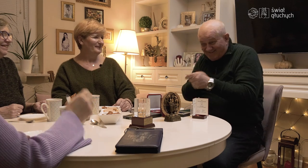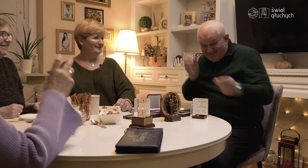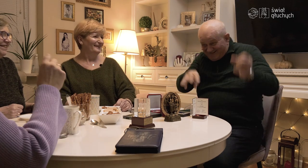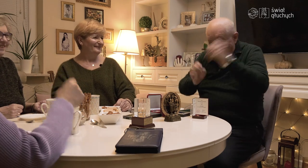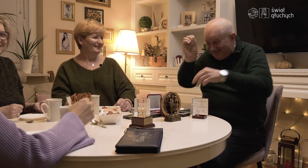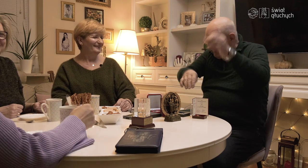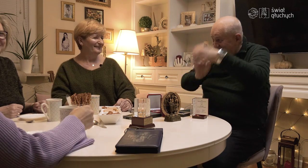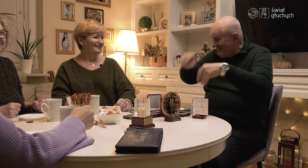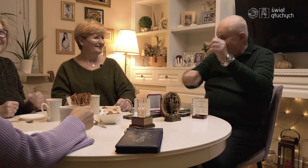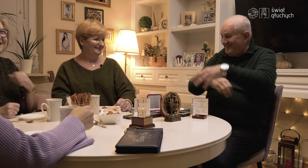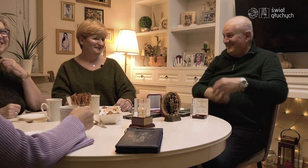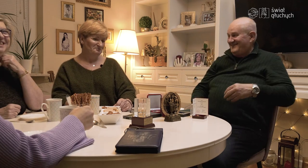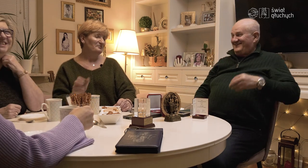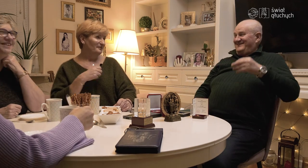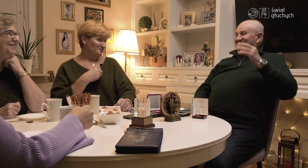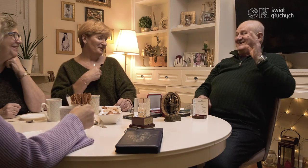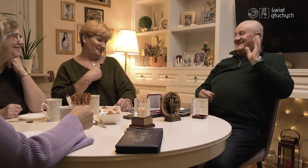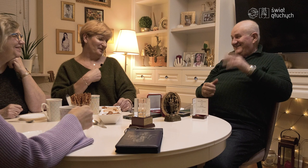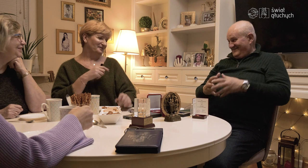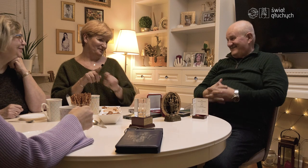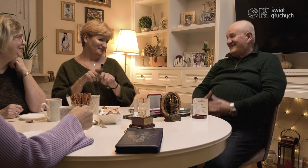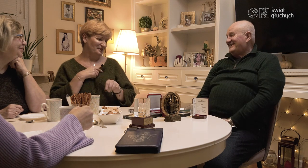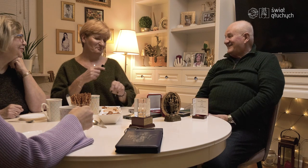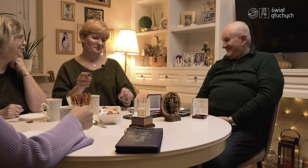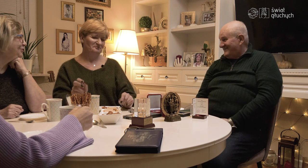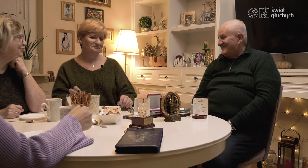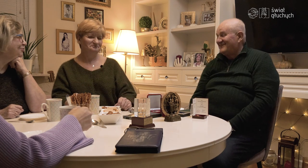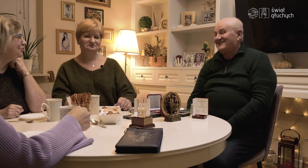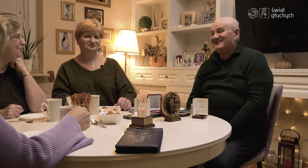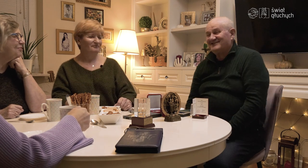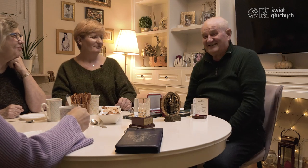and we peeled quickly and threw them into that crate. [Dorota]: I had the same thing.